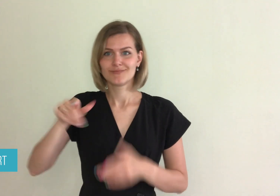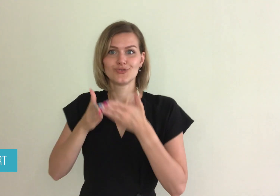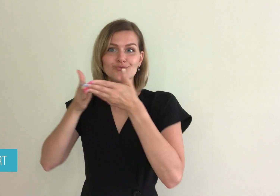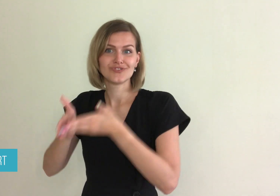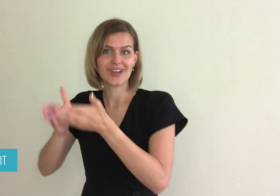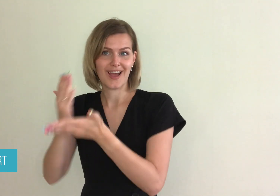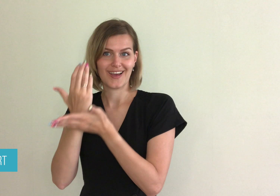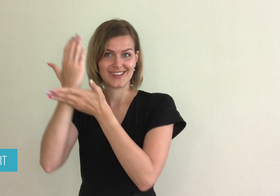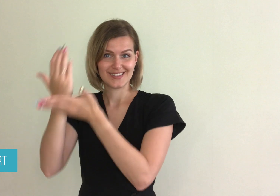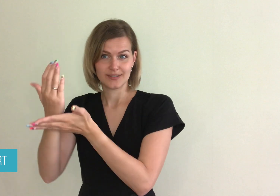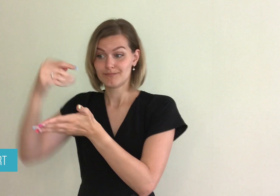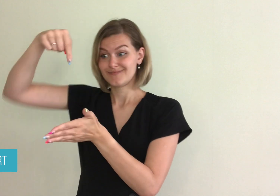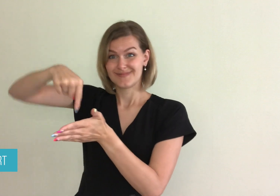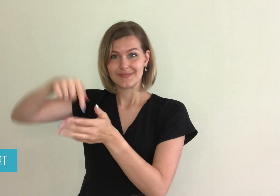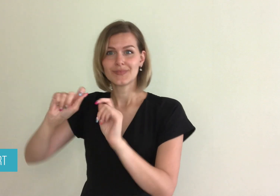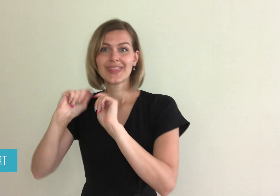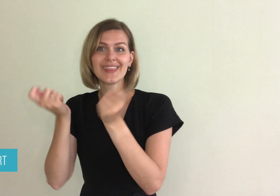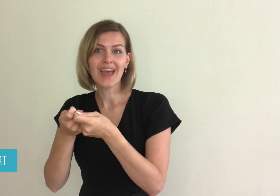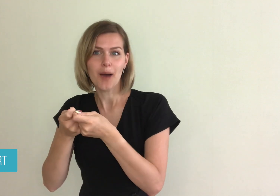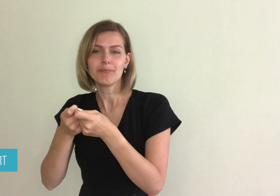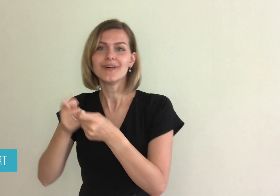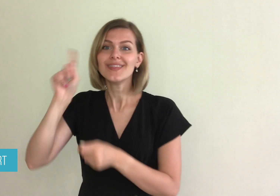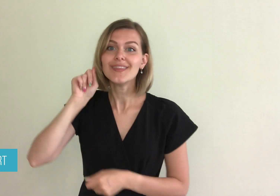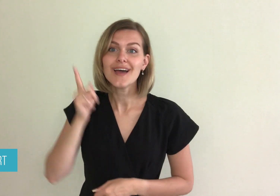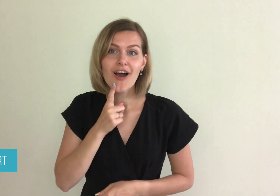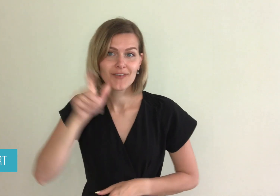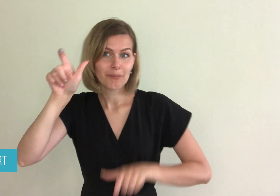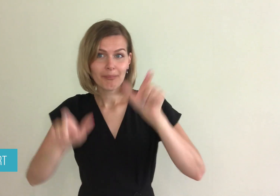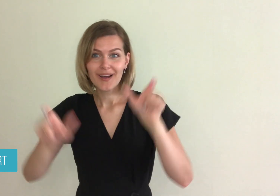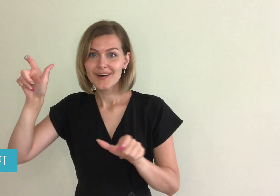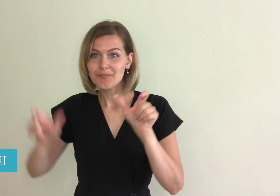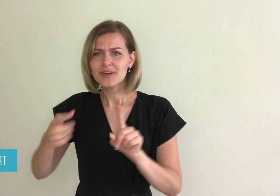There is a group of Deaf participants from countries